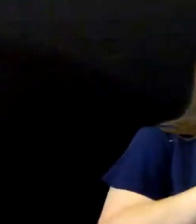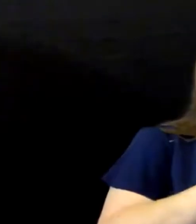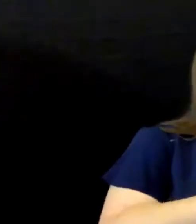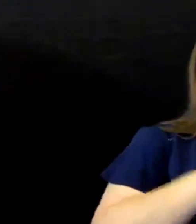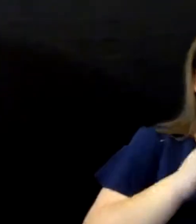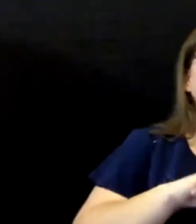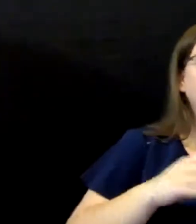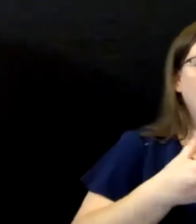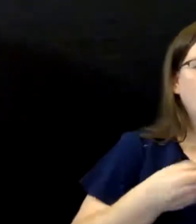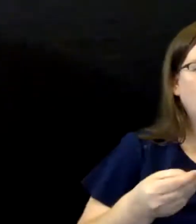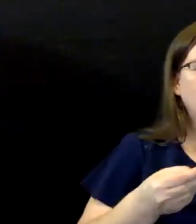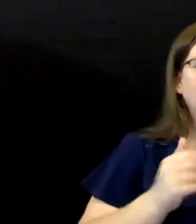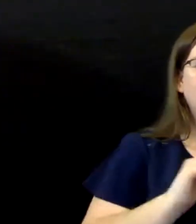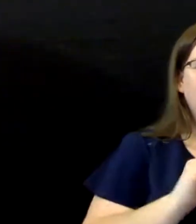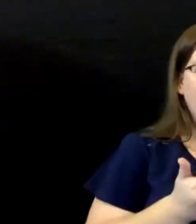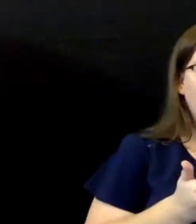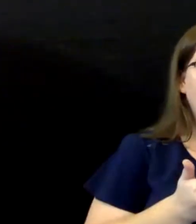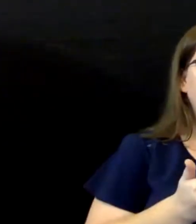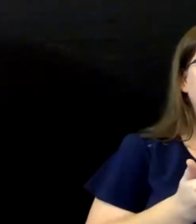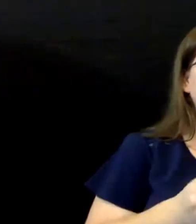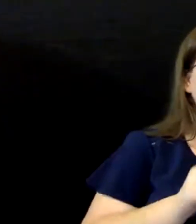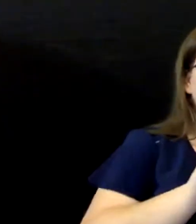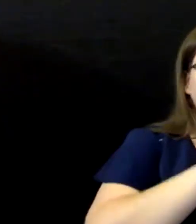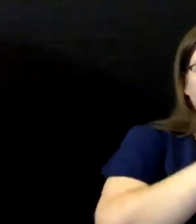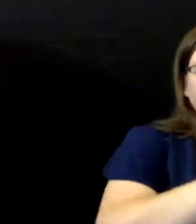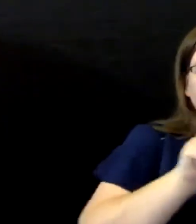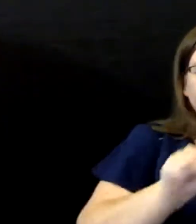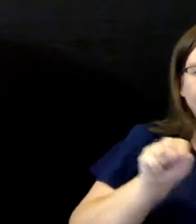different people are addressing the COVID crisis in